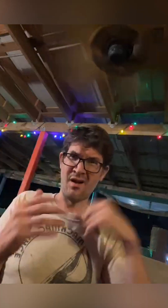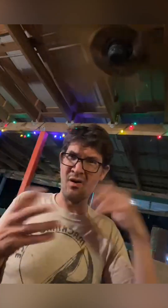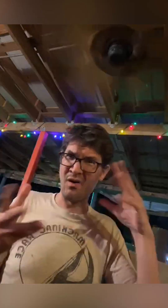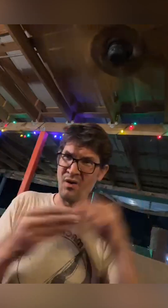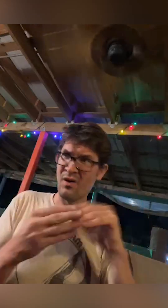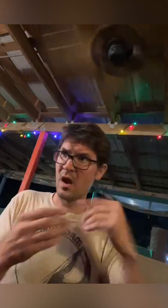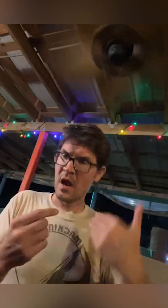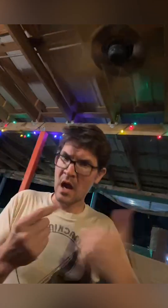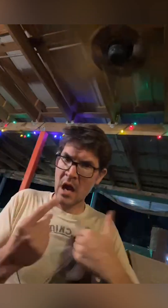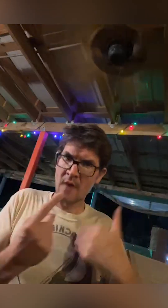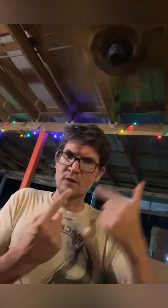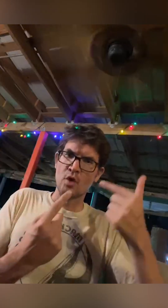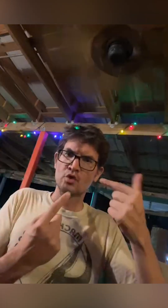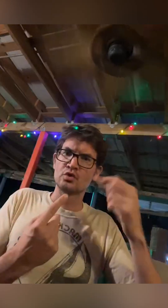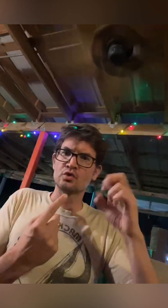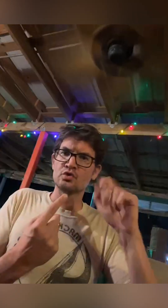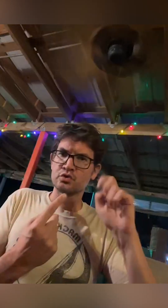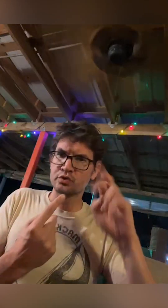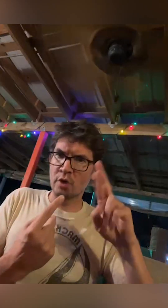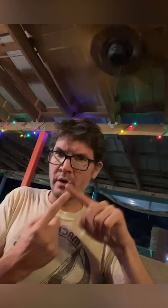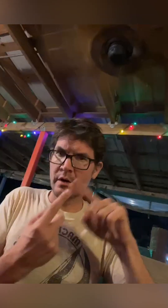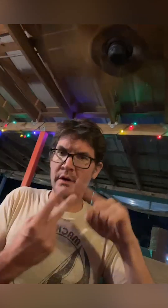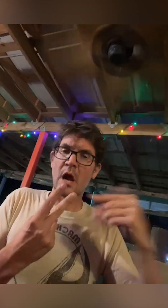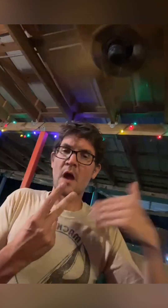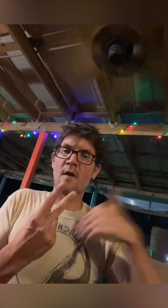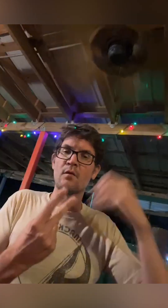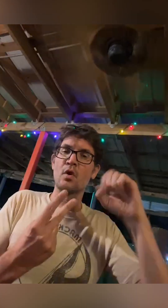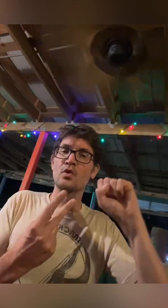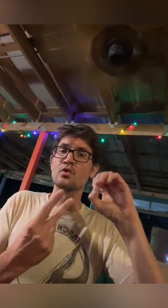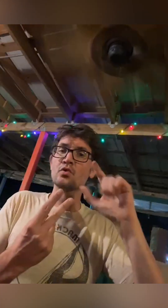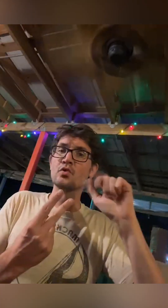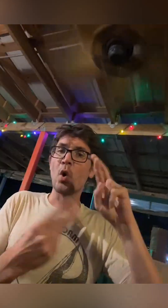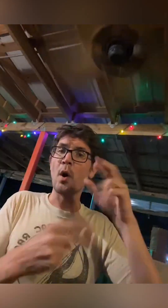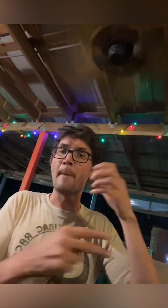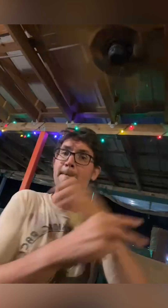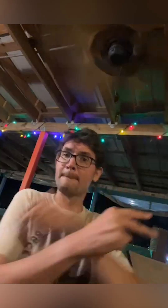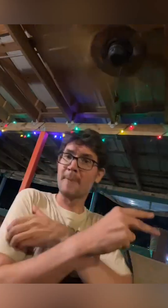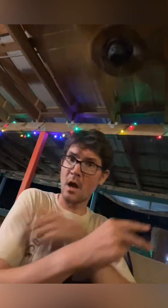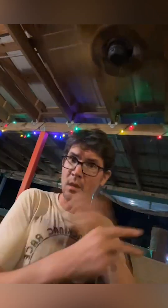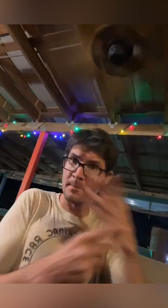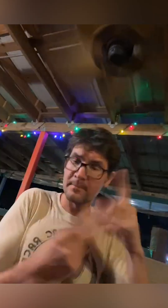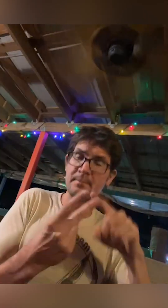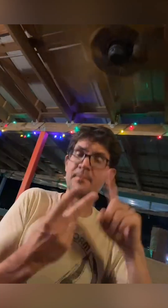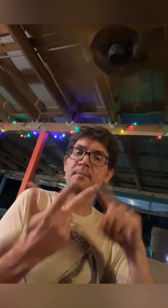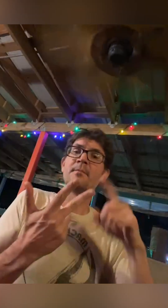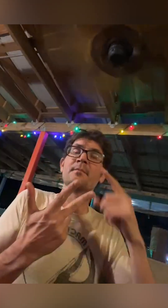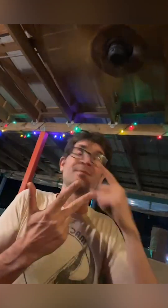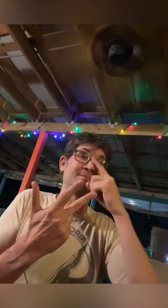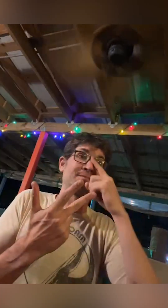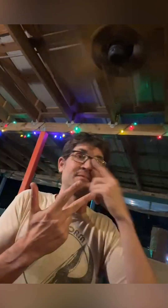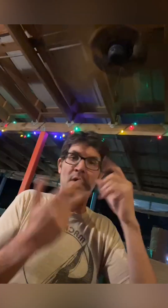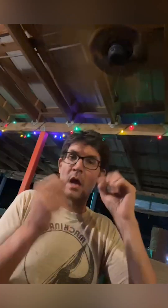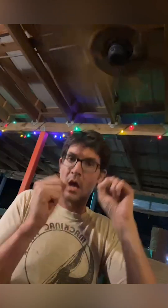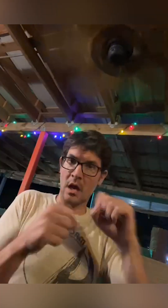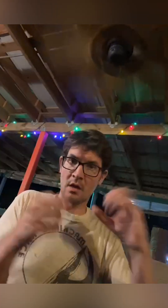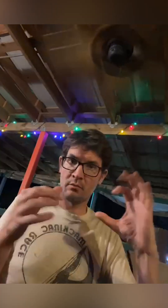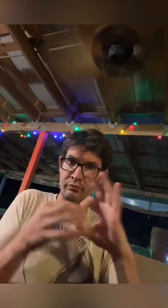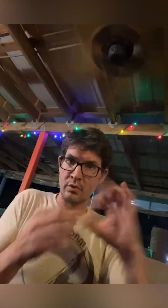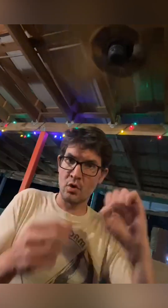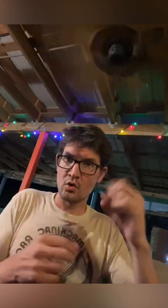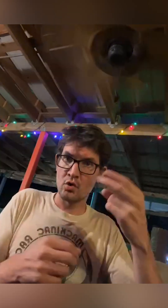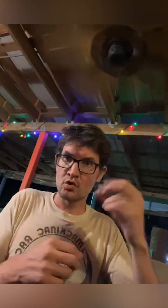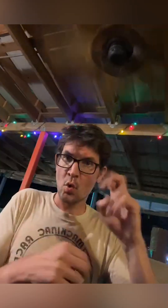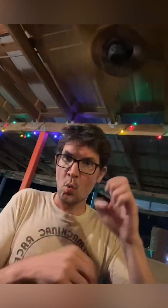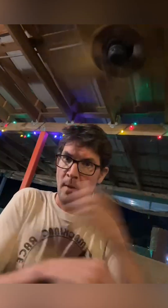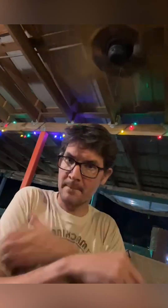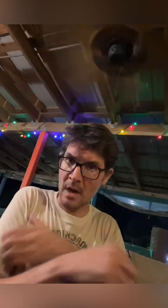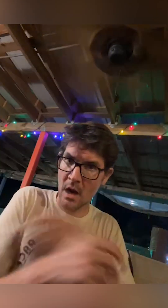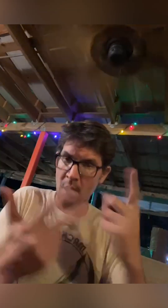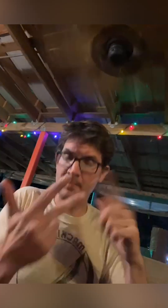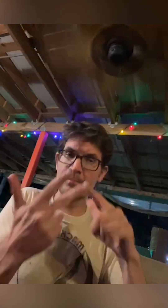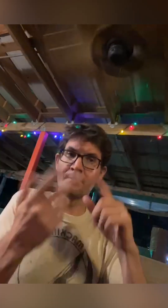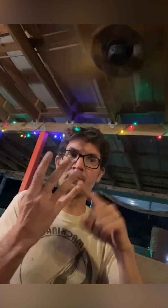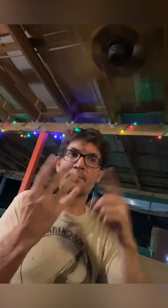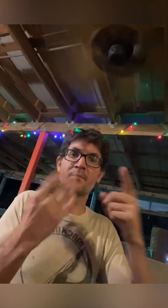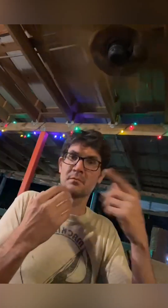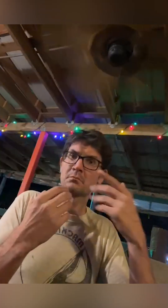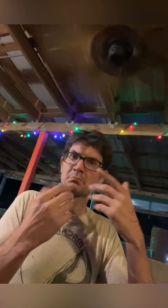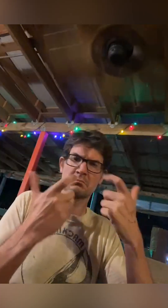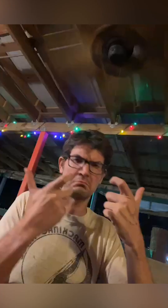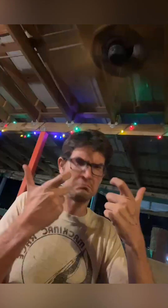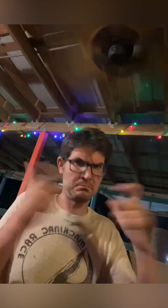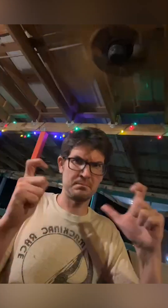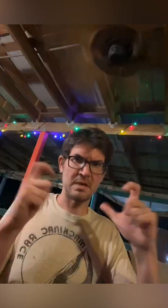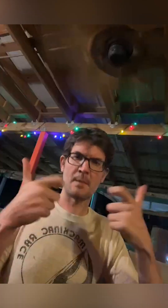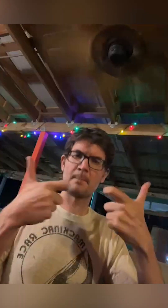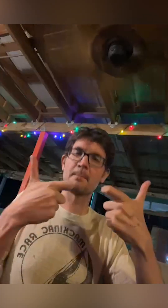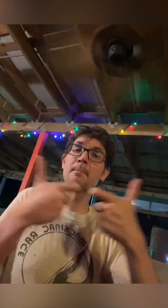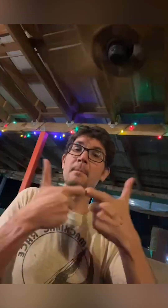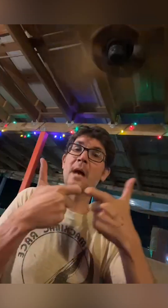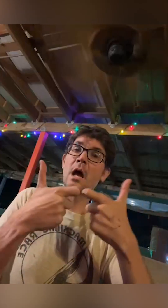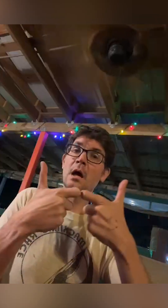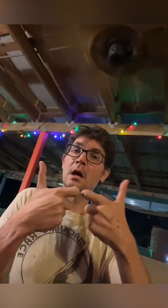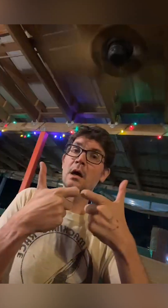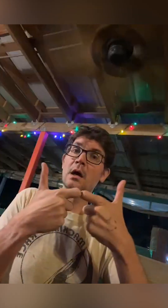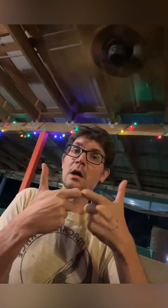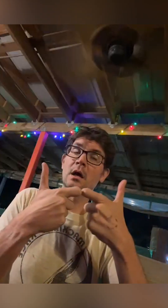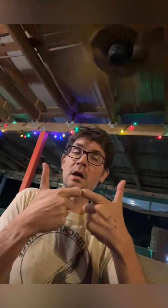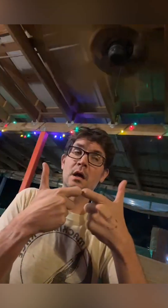My boat’s got an advanced generator, solar panels, a real shore-power system, and upgraded batteries.